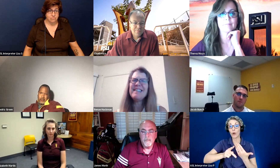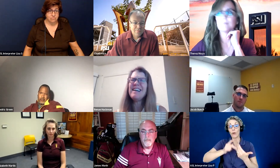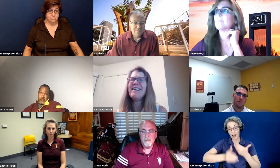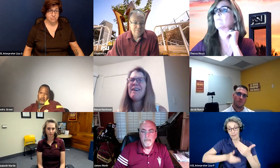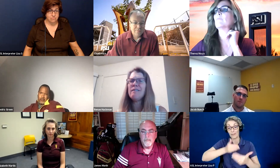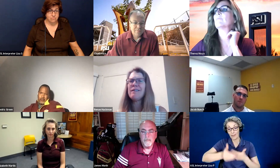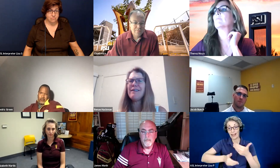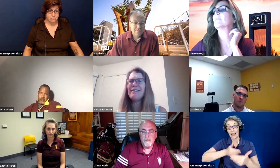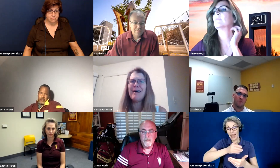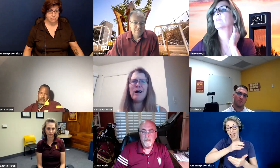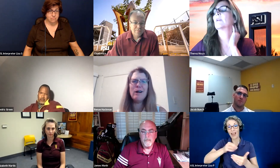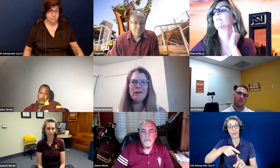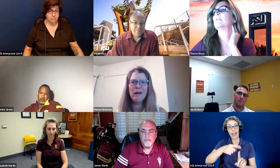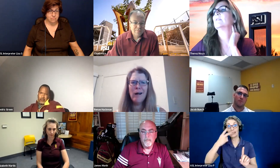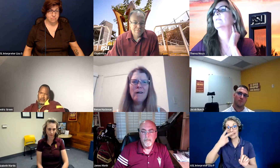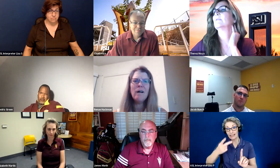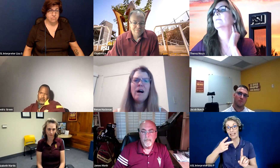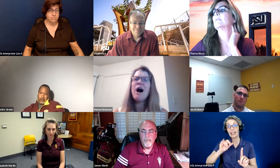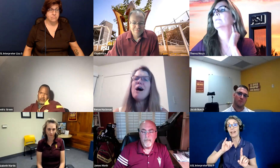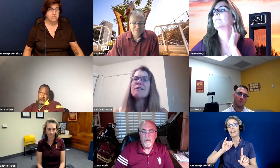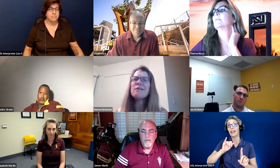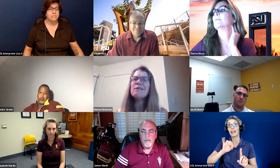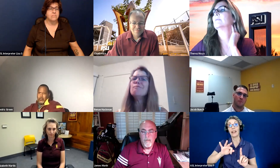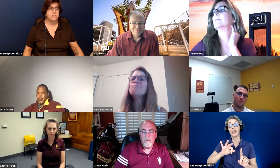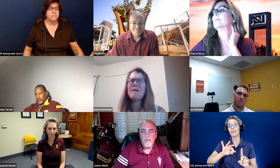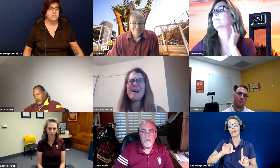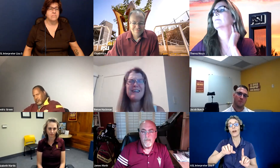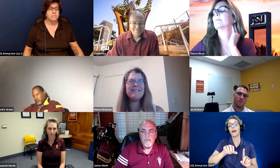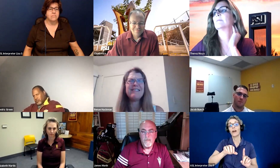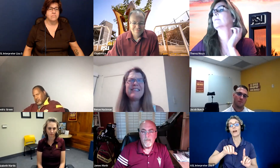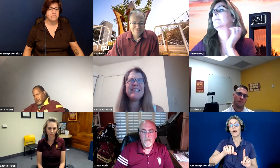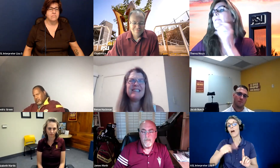and see if there are other barriers